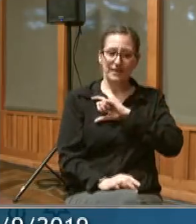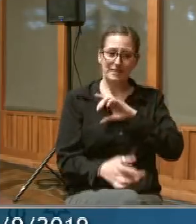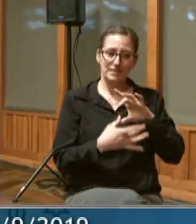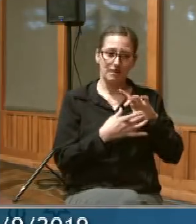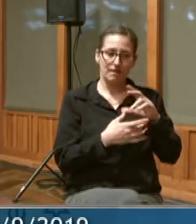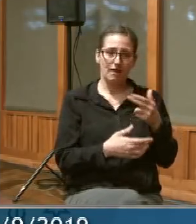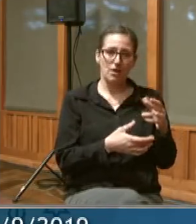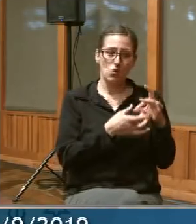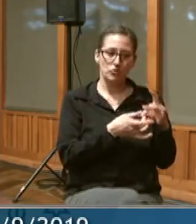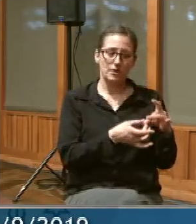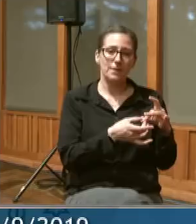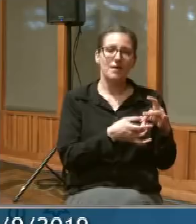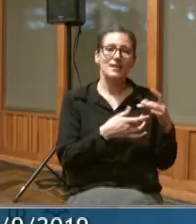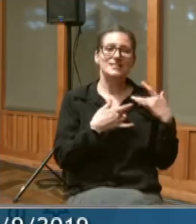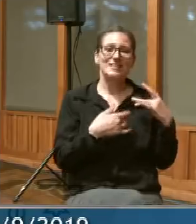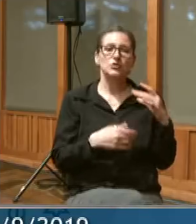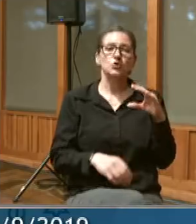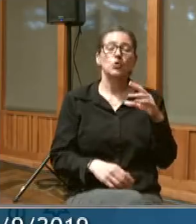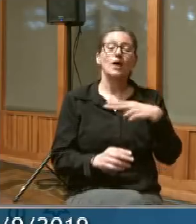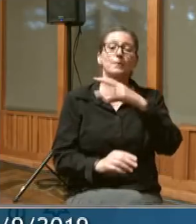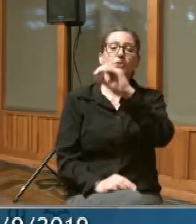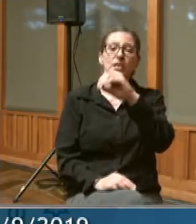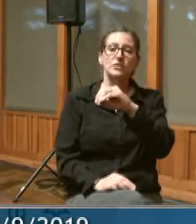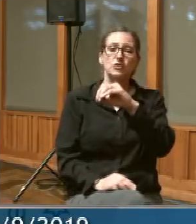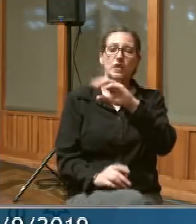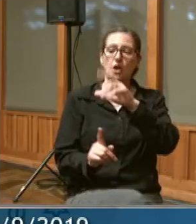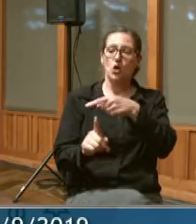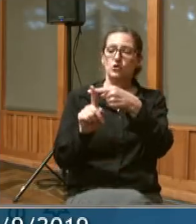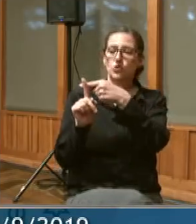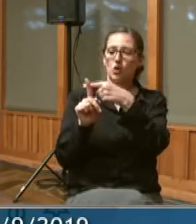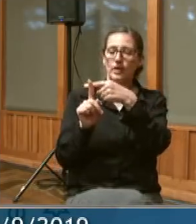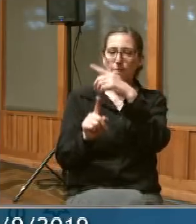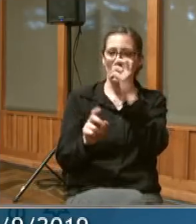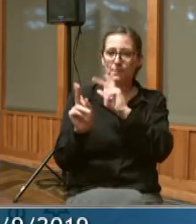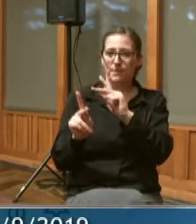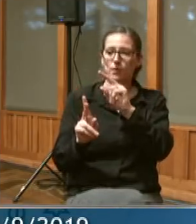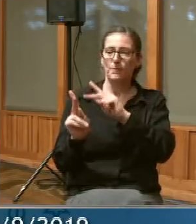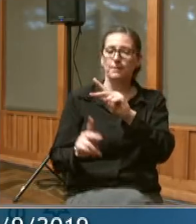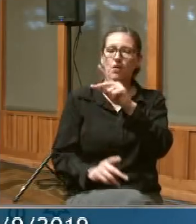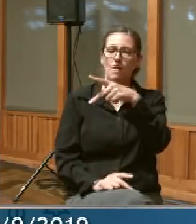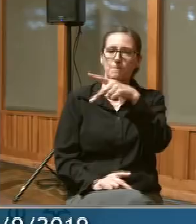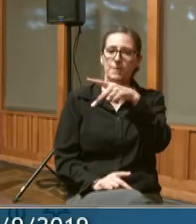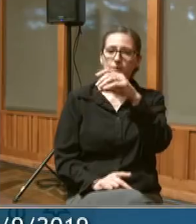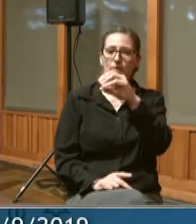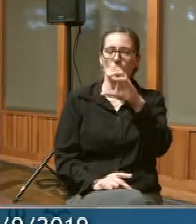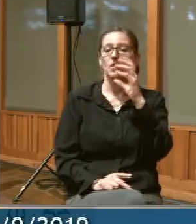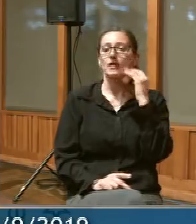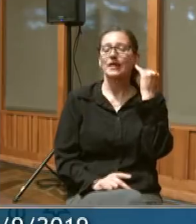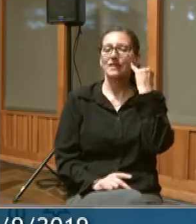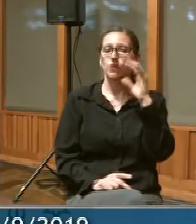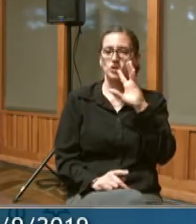CENTERS. SIMILAR TO GANG ENFORCEMENT THE POLICING OF GUN OWNERSHIP DISS PROPORTION AWTLY TARGETS,